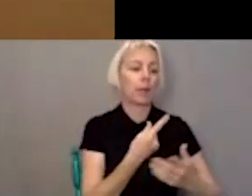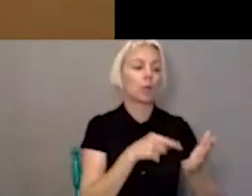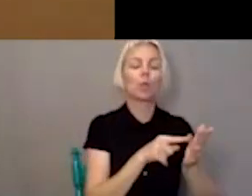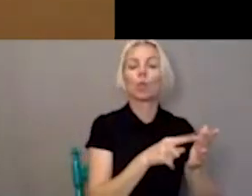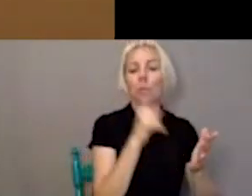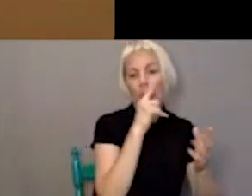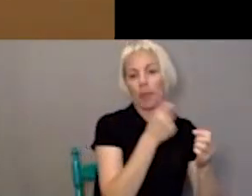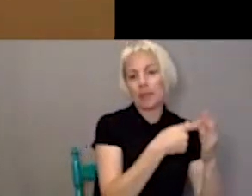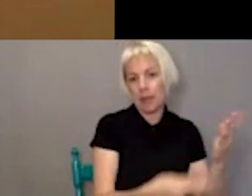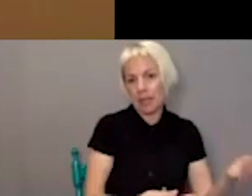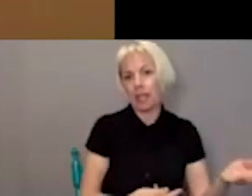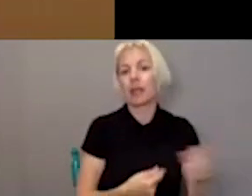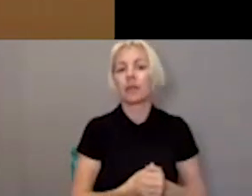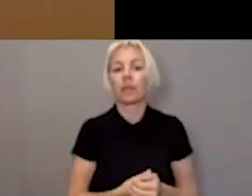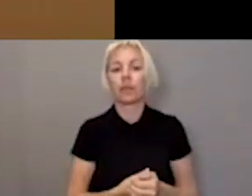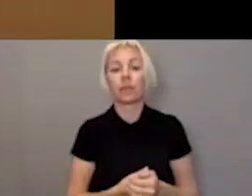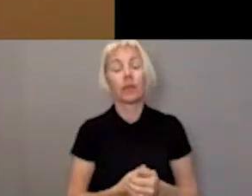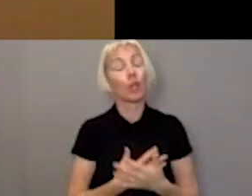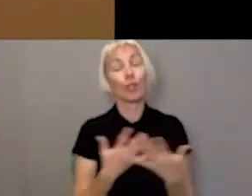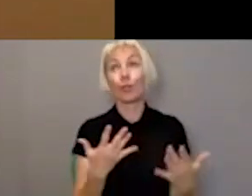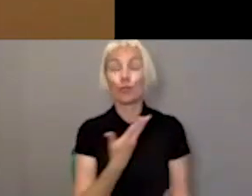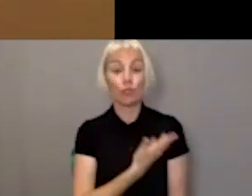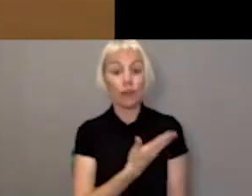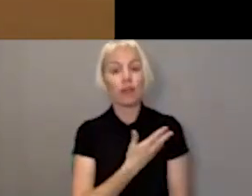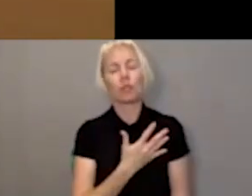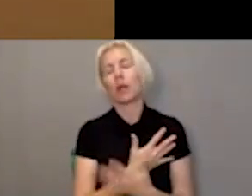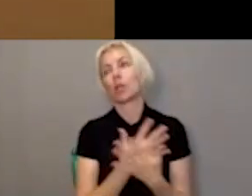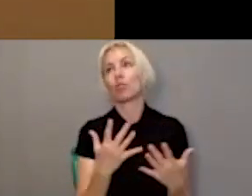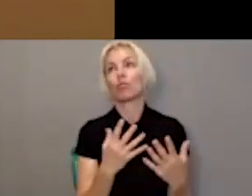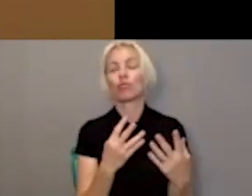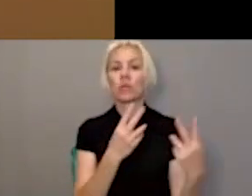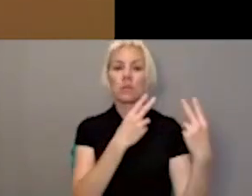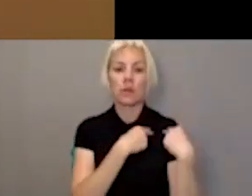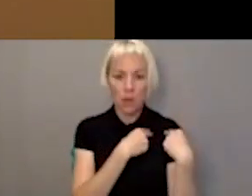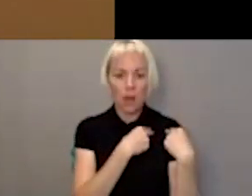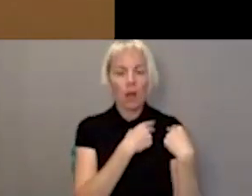and a huge responsibility and one that I take extremely seriously. And there will never